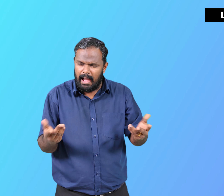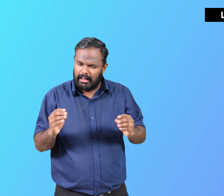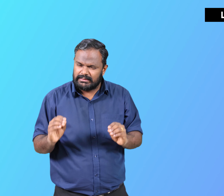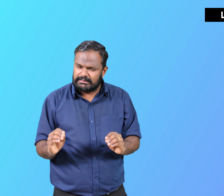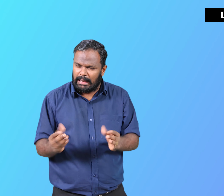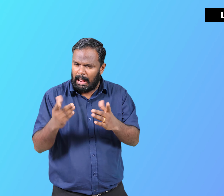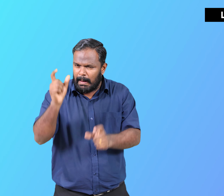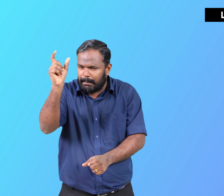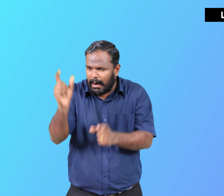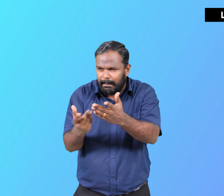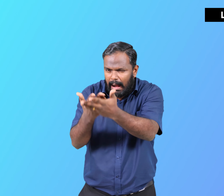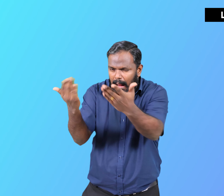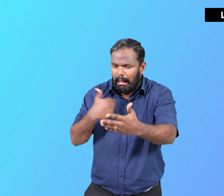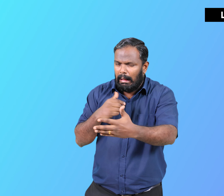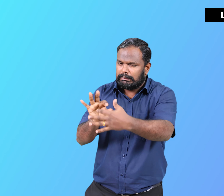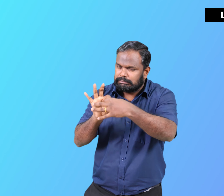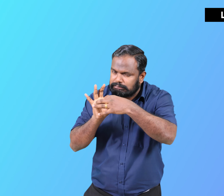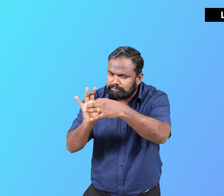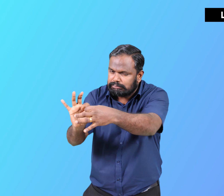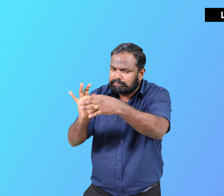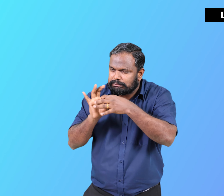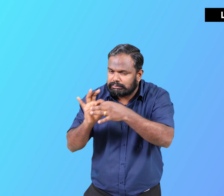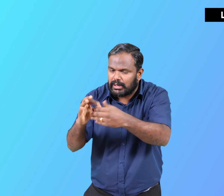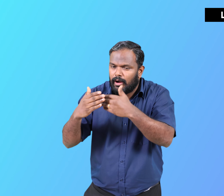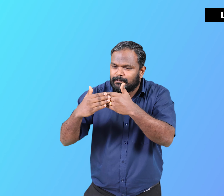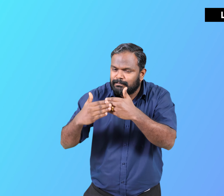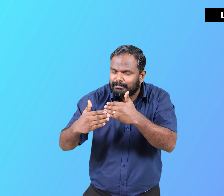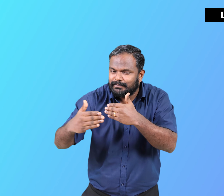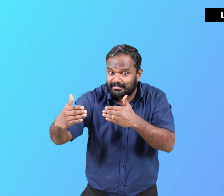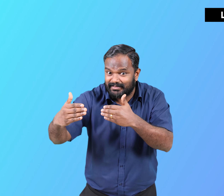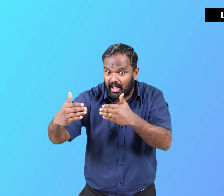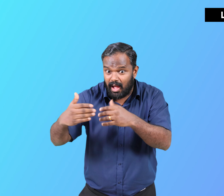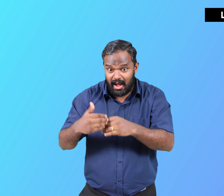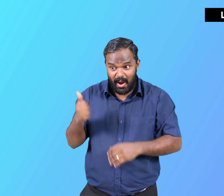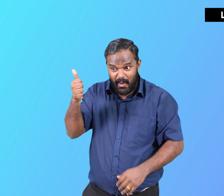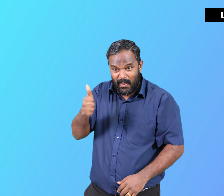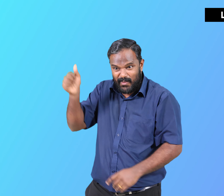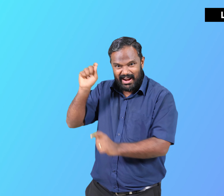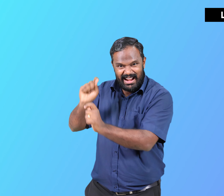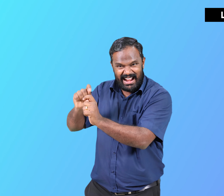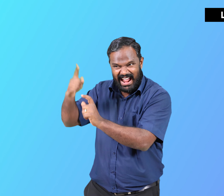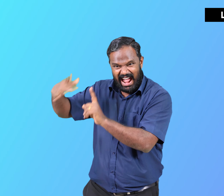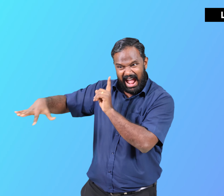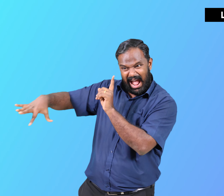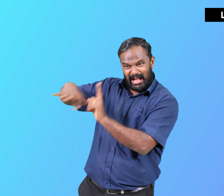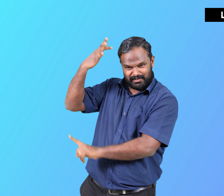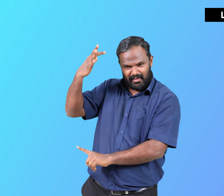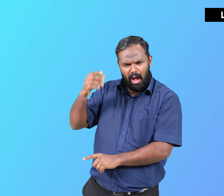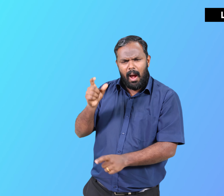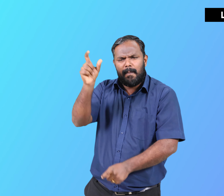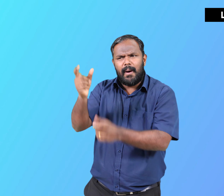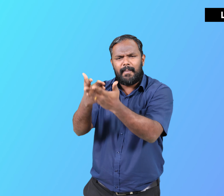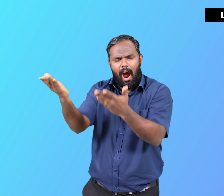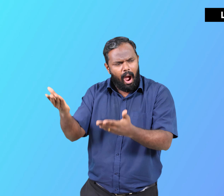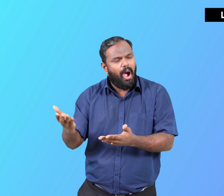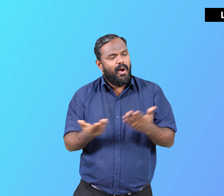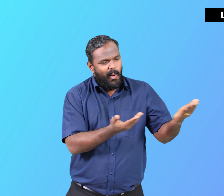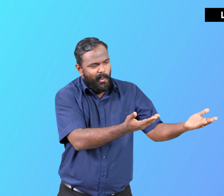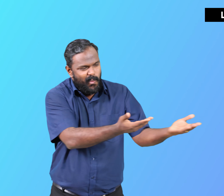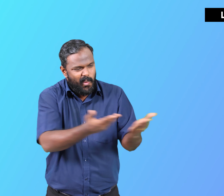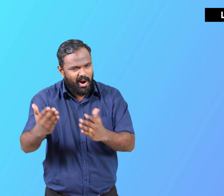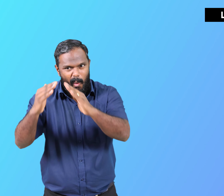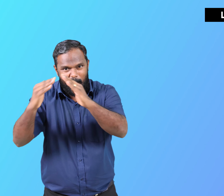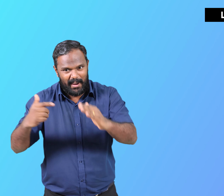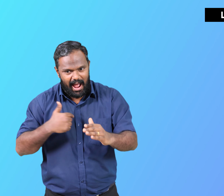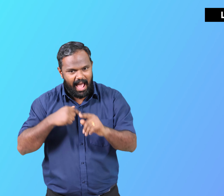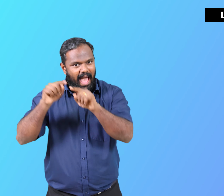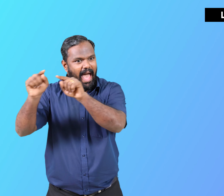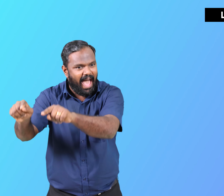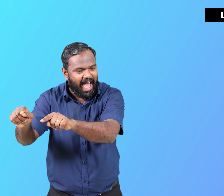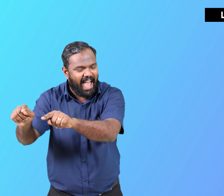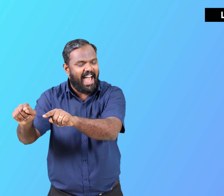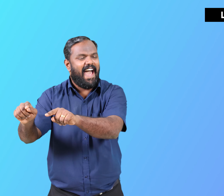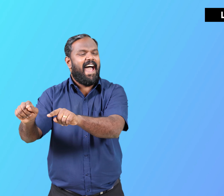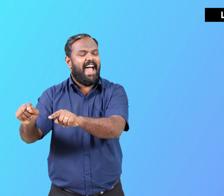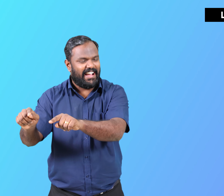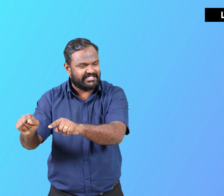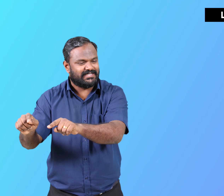I know what I will do! I will do something to make friends so when I lose my job, they will welcome me into their homes.’